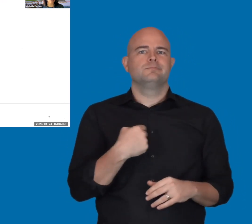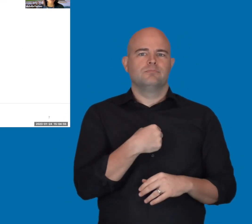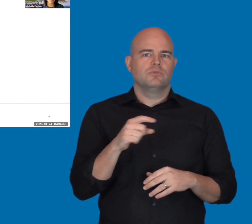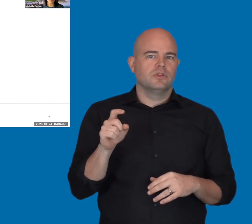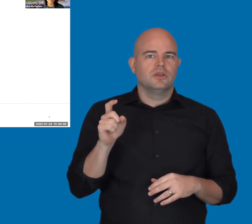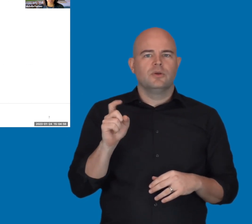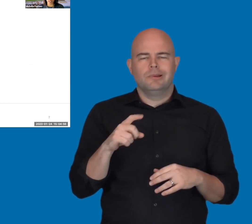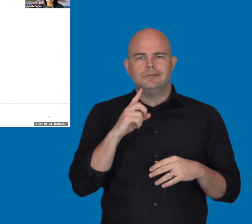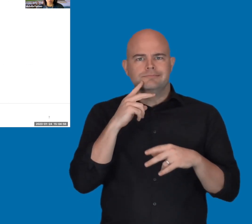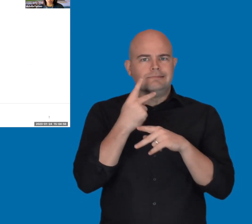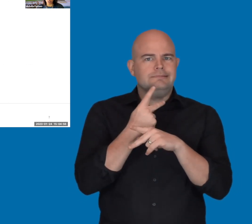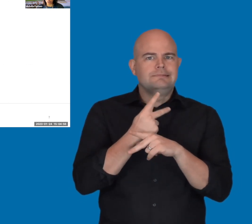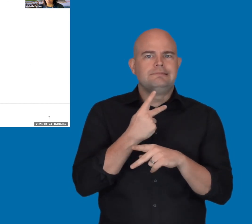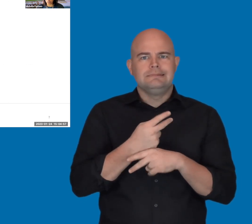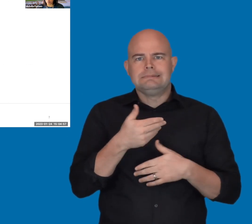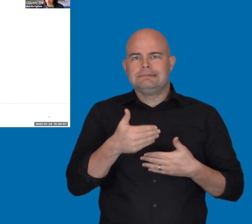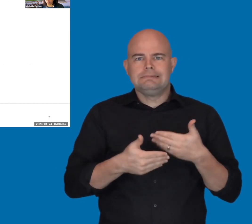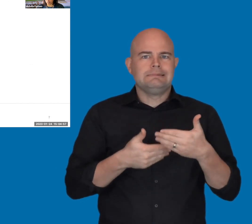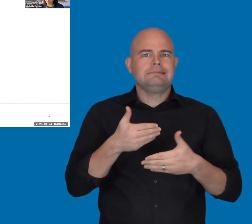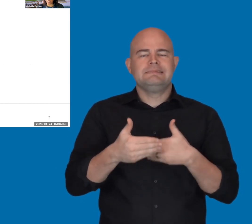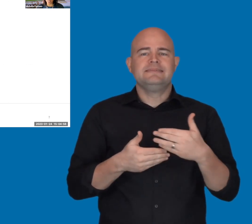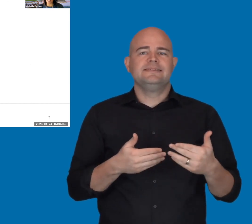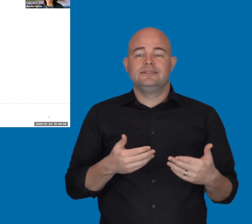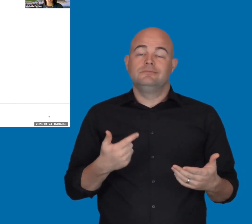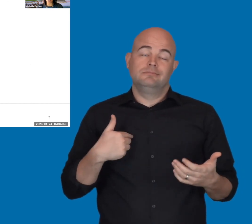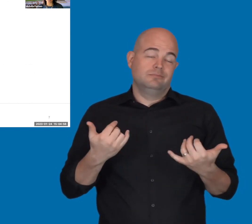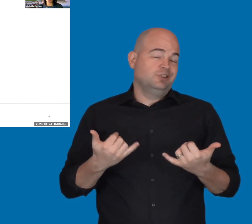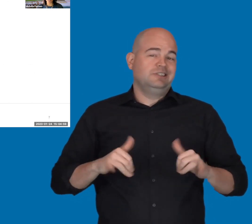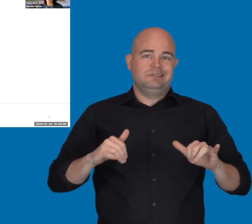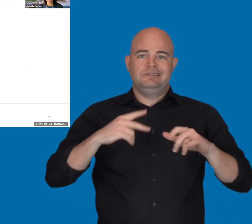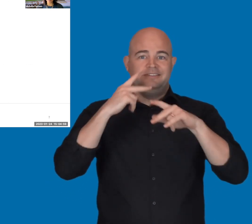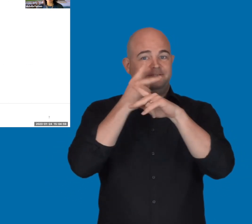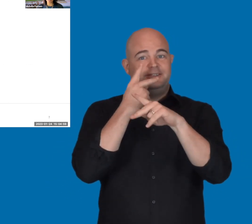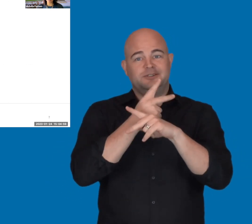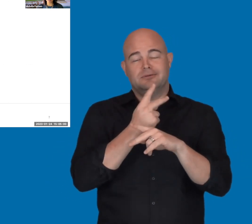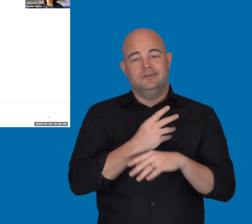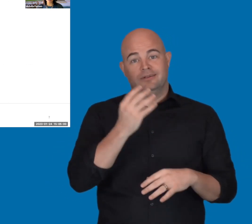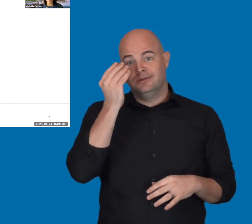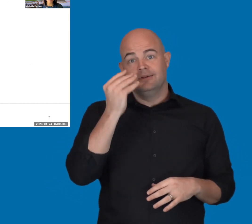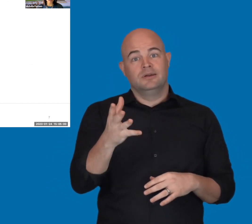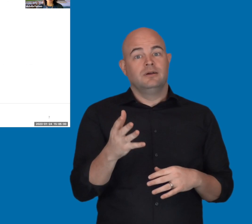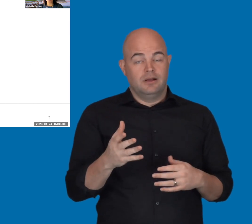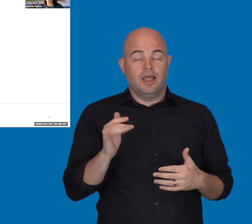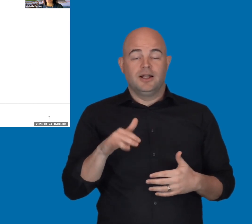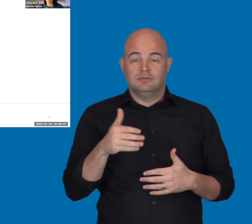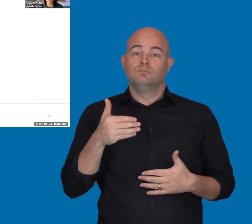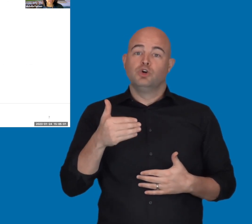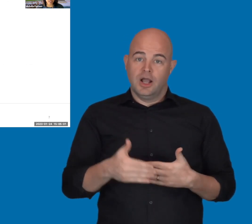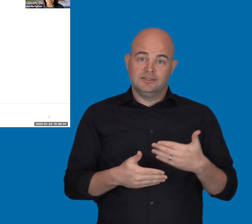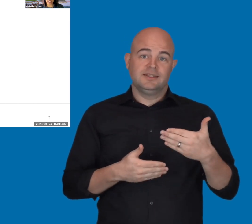We did it in person. We also had it Zoomed. We were kind of getting out of the pandemic at that time,